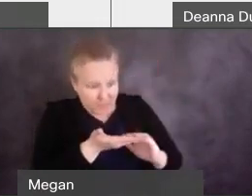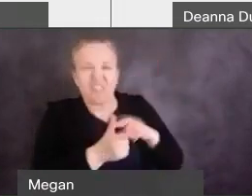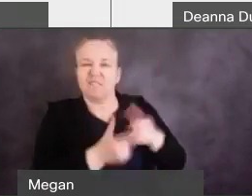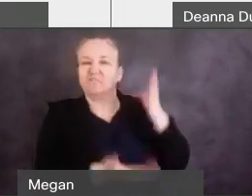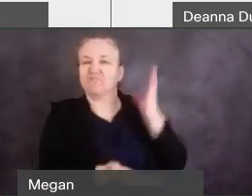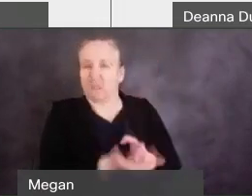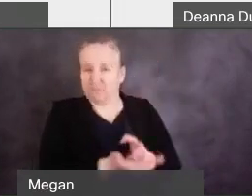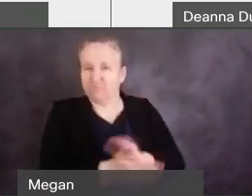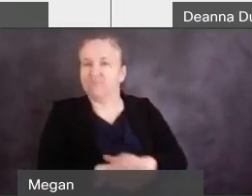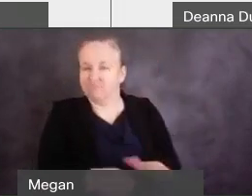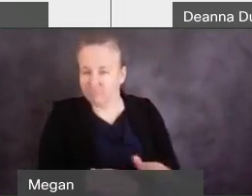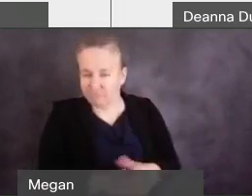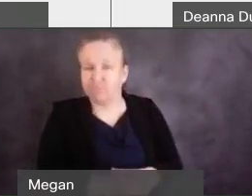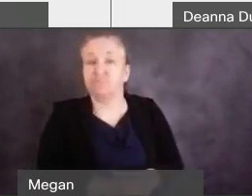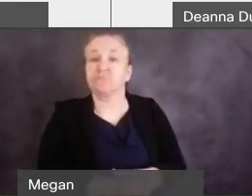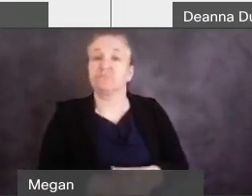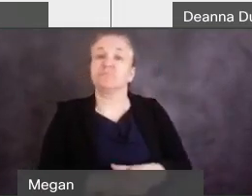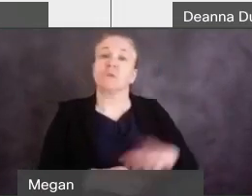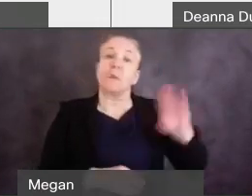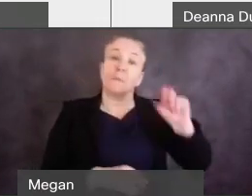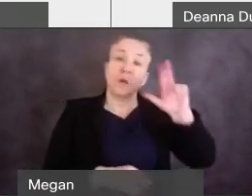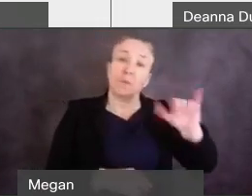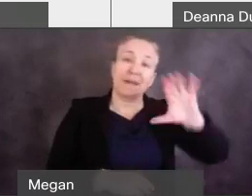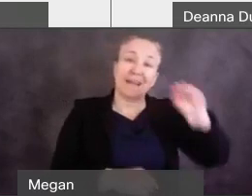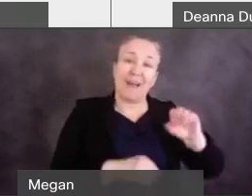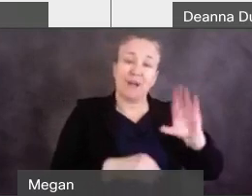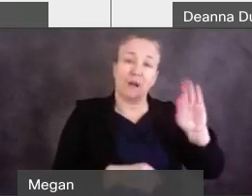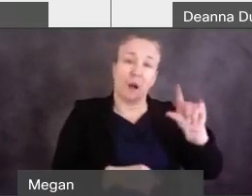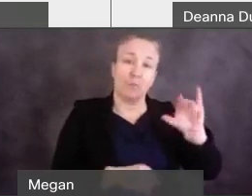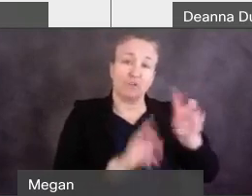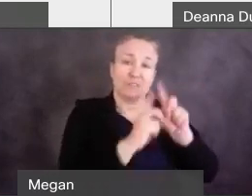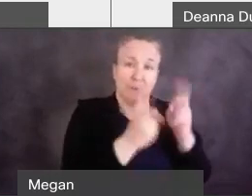administered by the Montgomery County Commerce Department and the Redevelopment Authority of